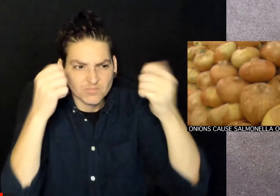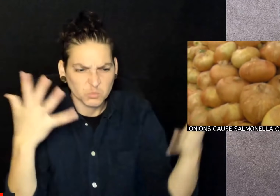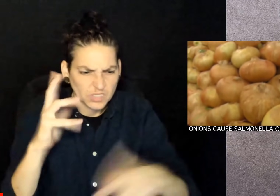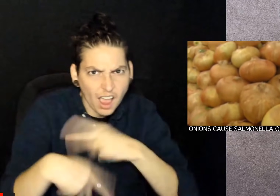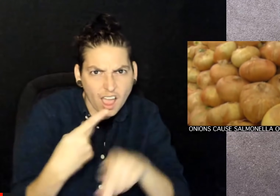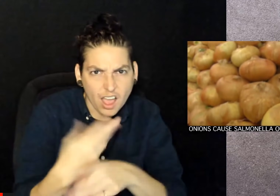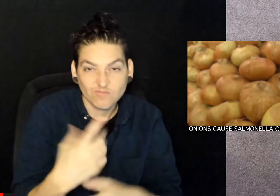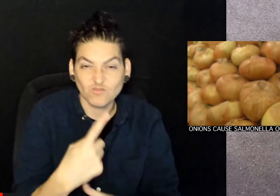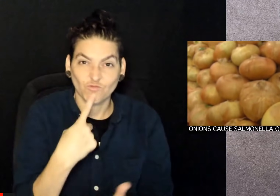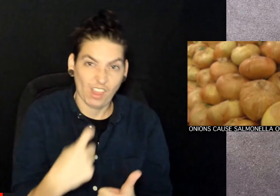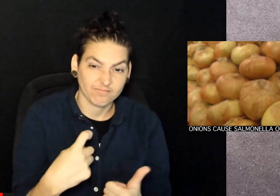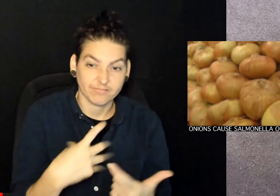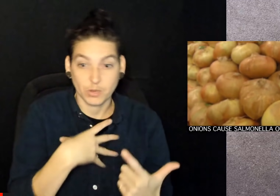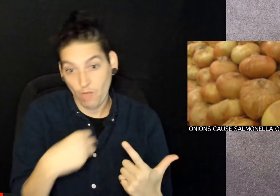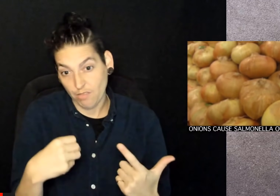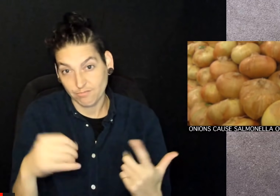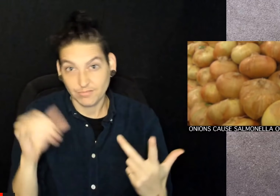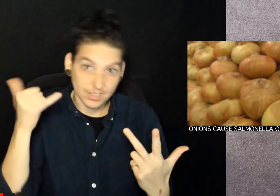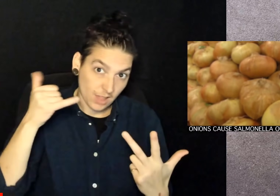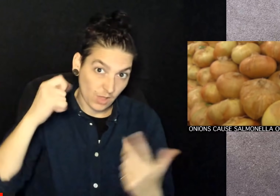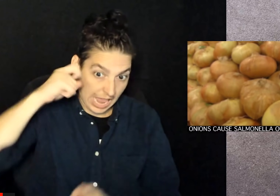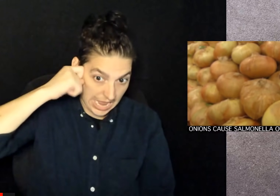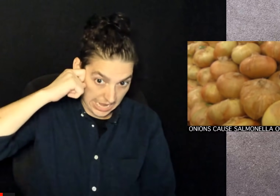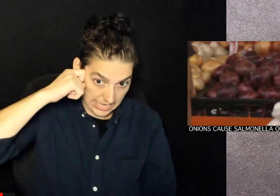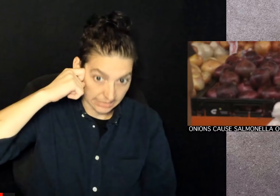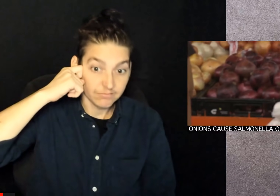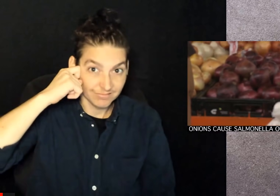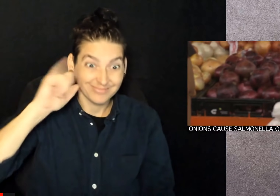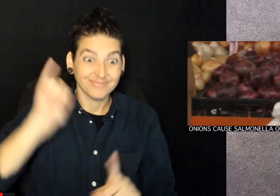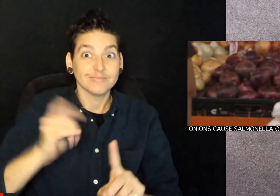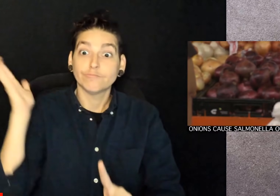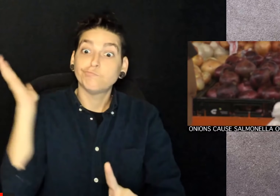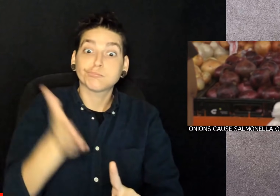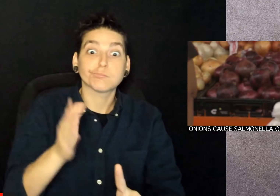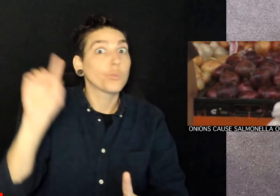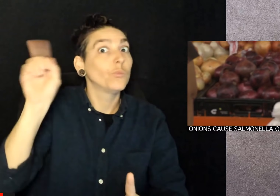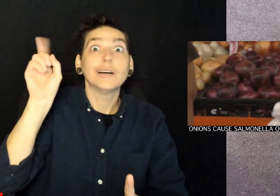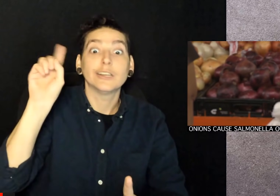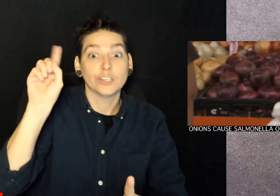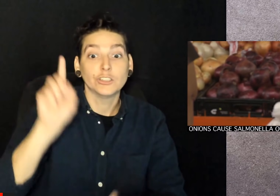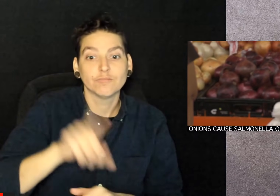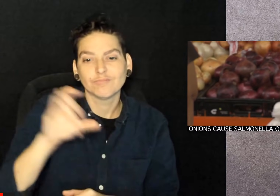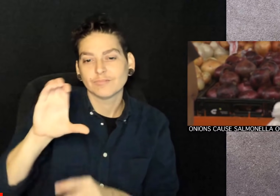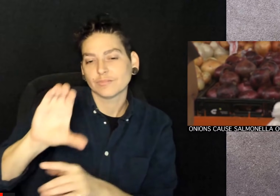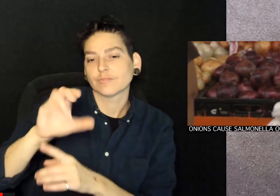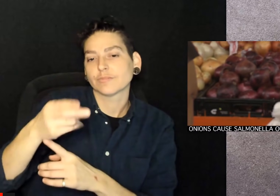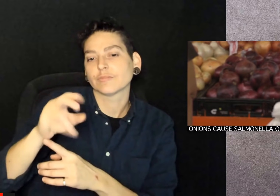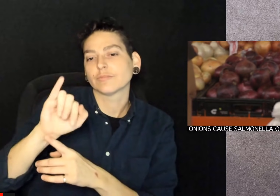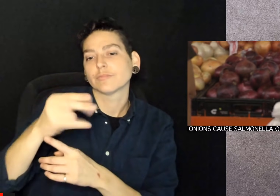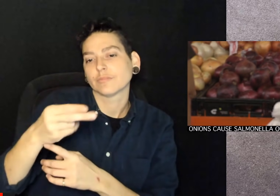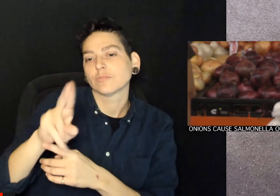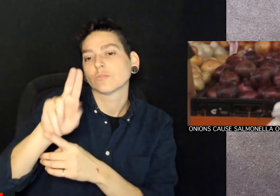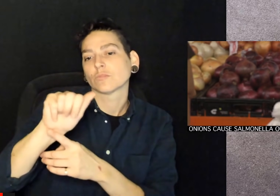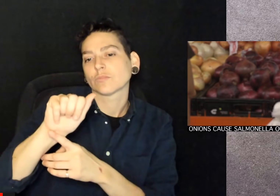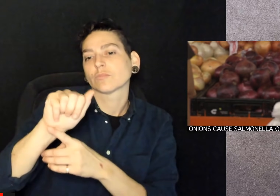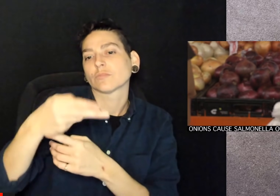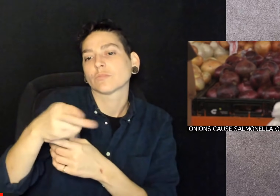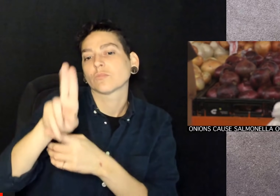the Centers for Disease Control and Prevention says check your pantry for a whole red white